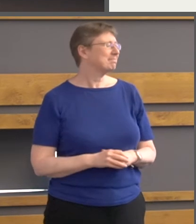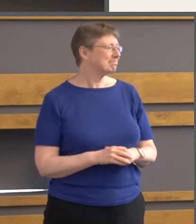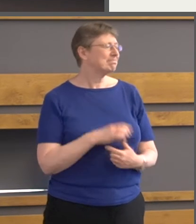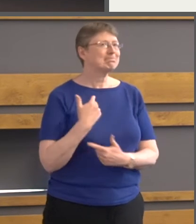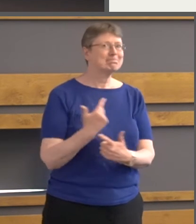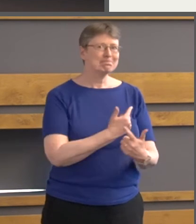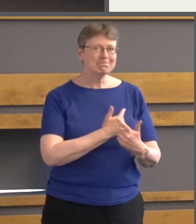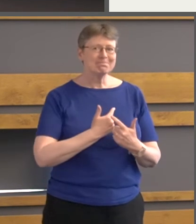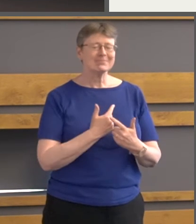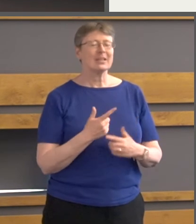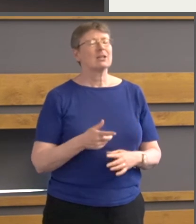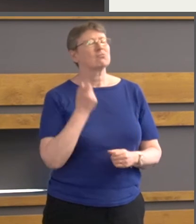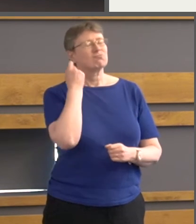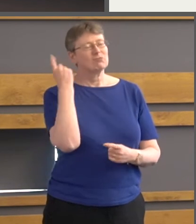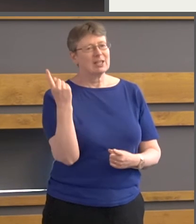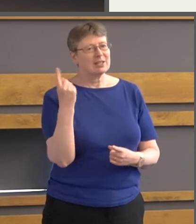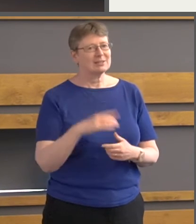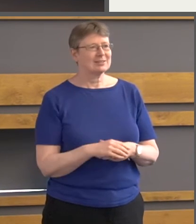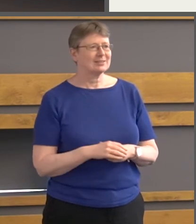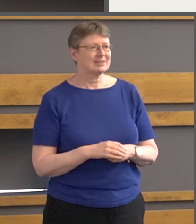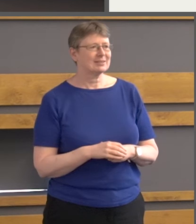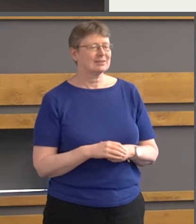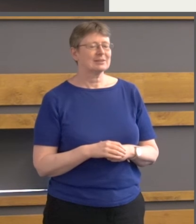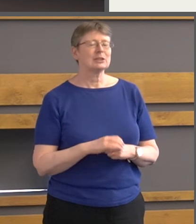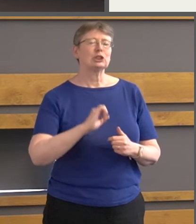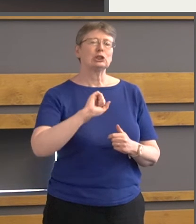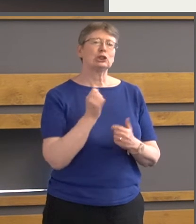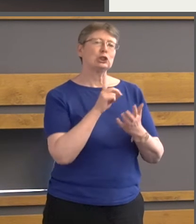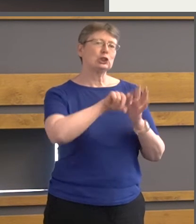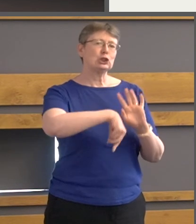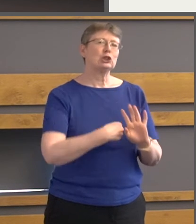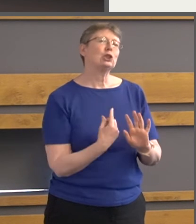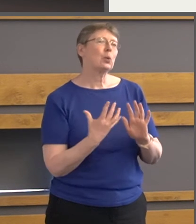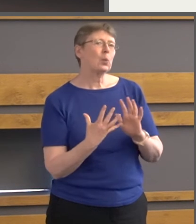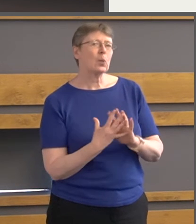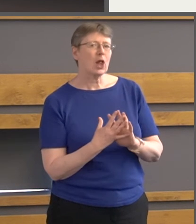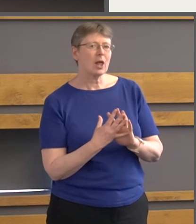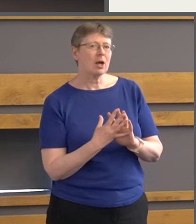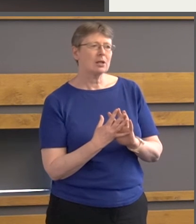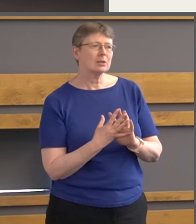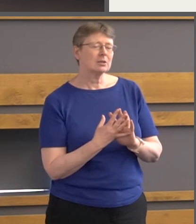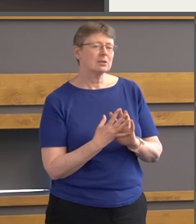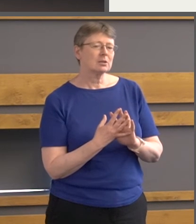And that's when I realized how the Scottish jutewallah could not actually enter the very,